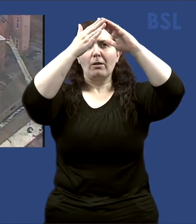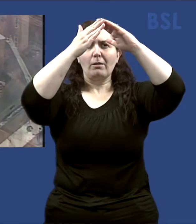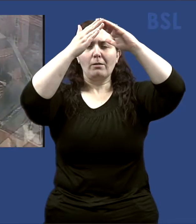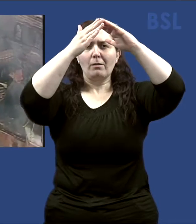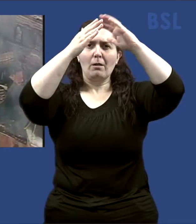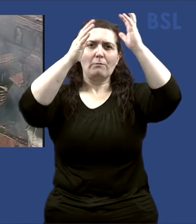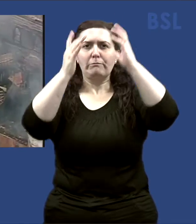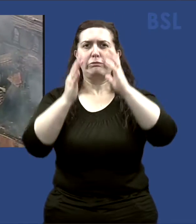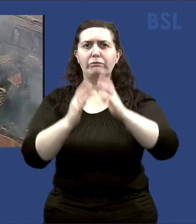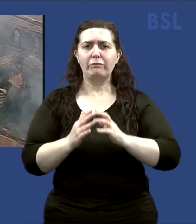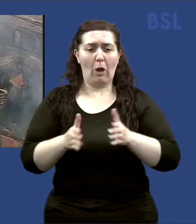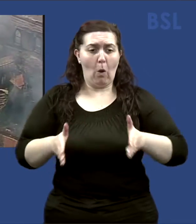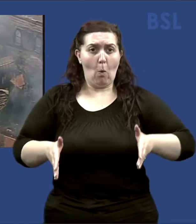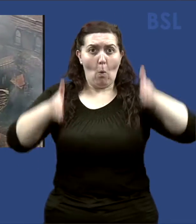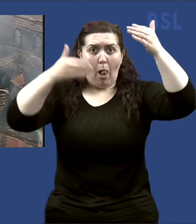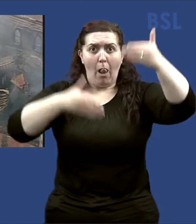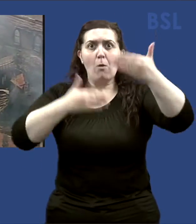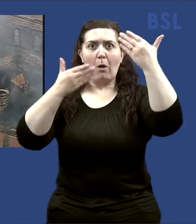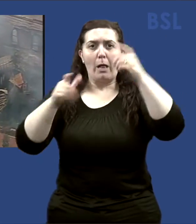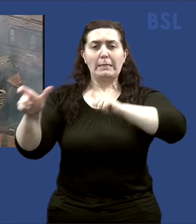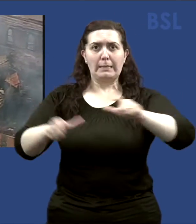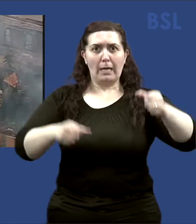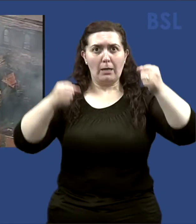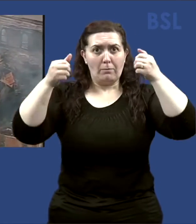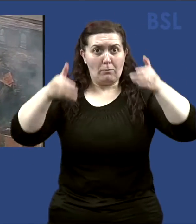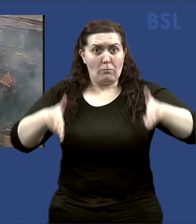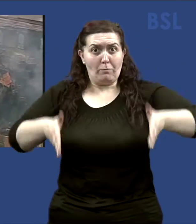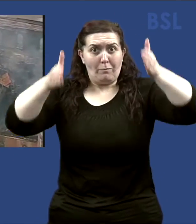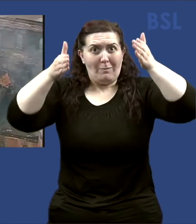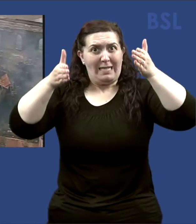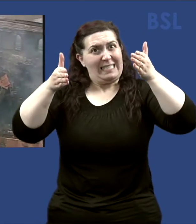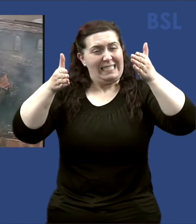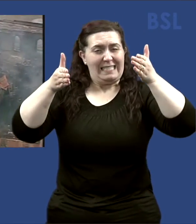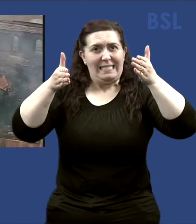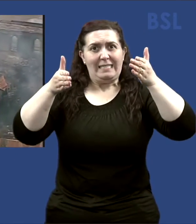Its outer walls still standing - barely.